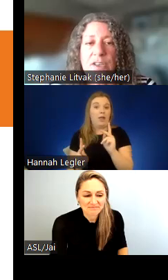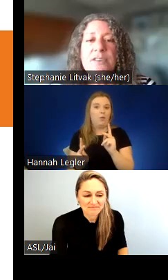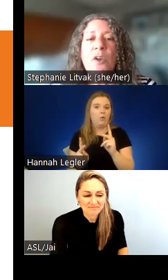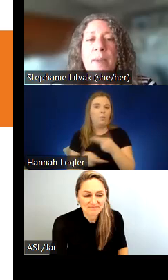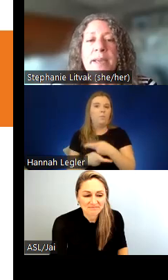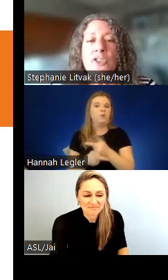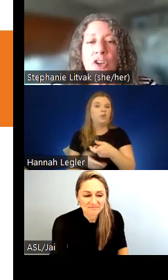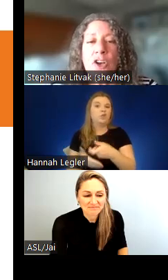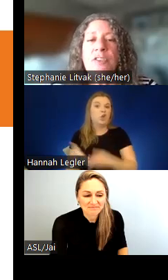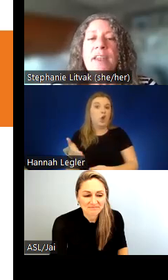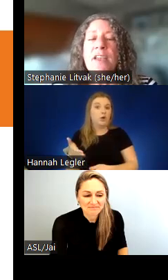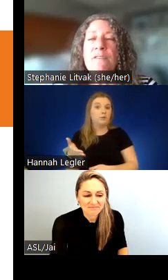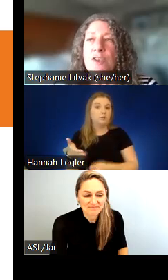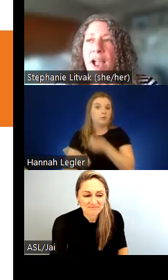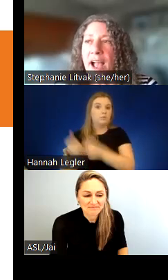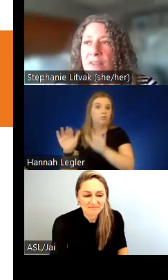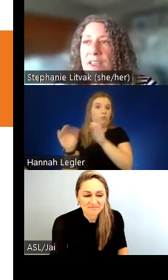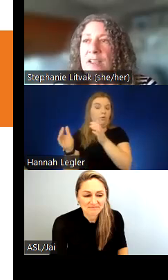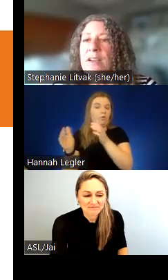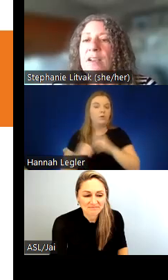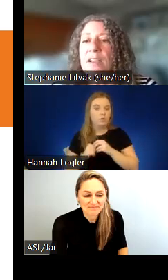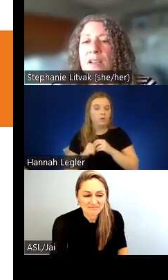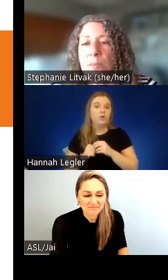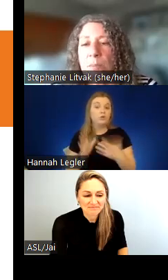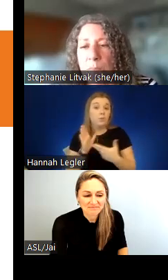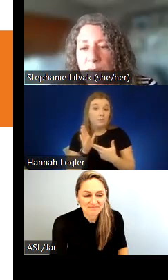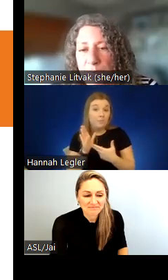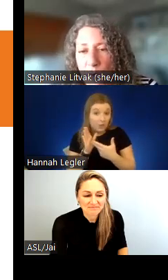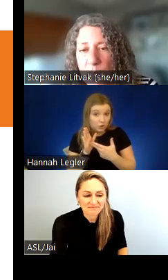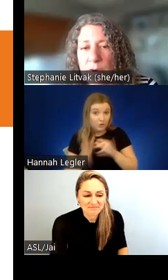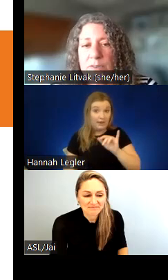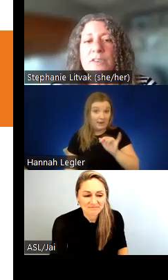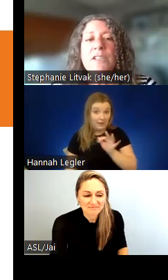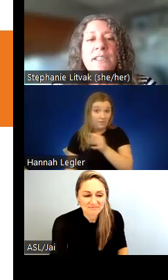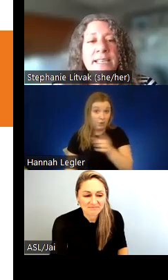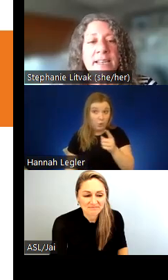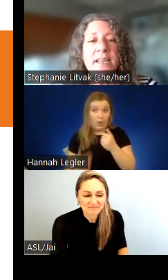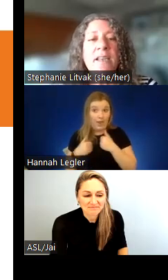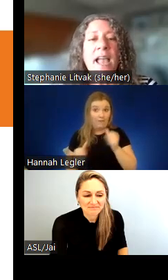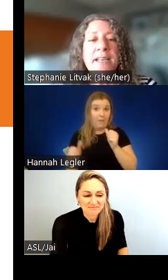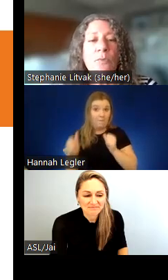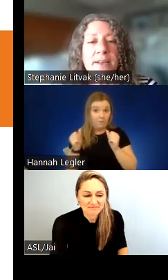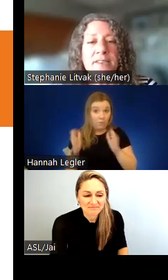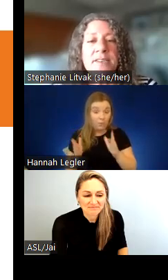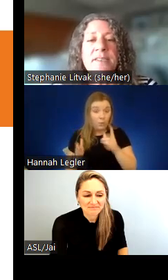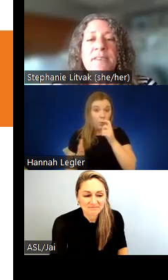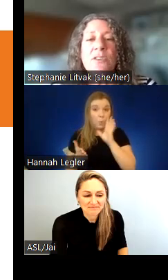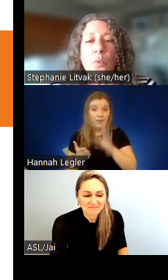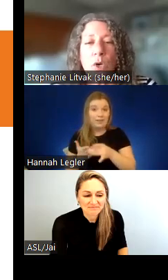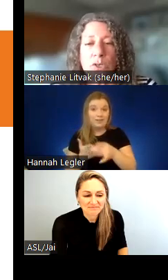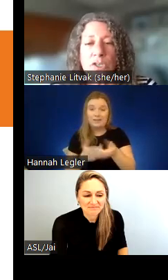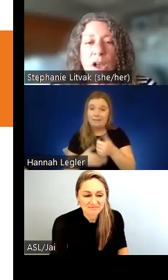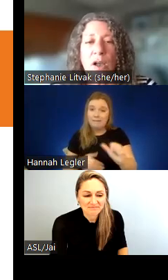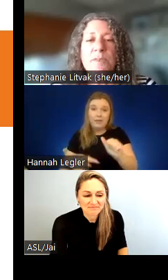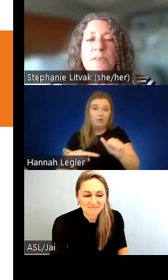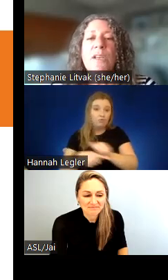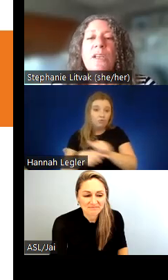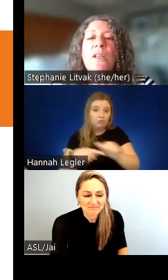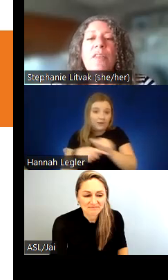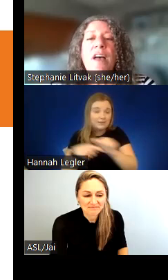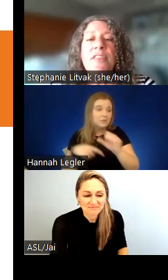So, make sure that if you are having performers leading any residencies or workshops that